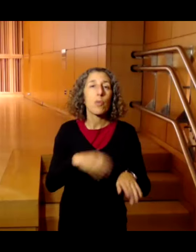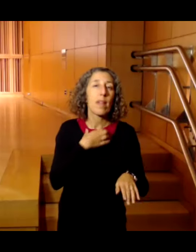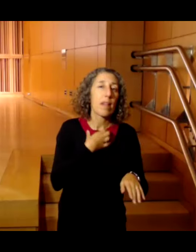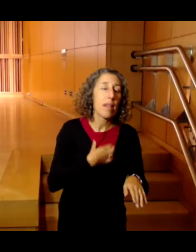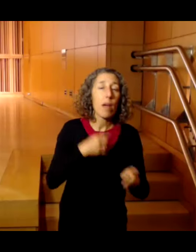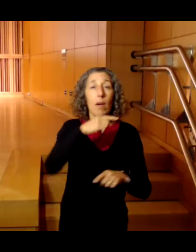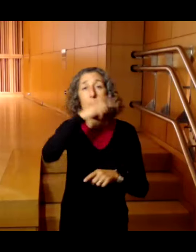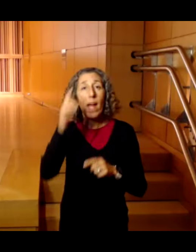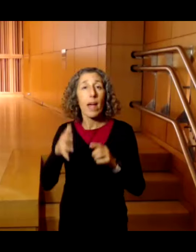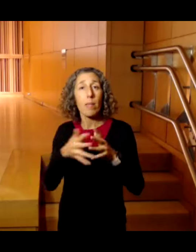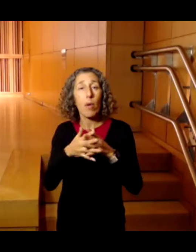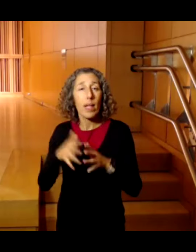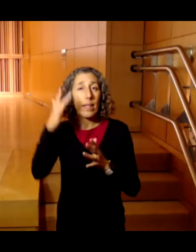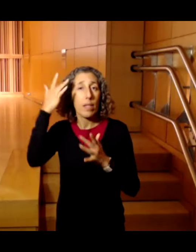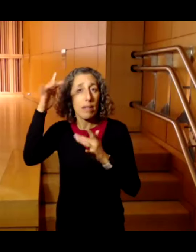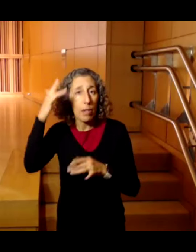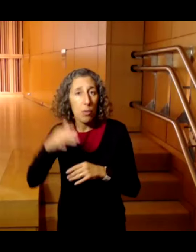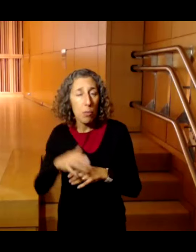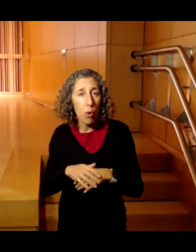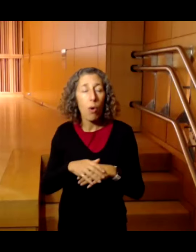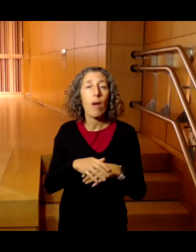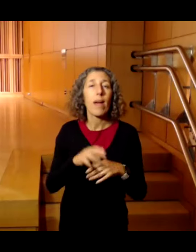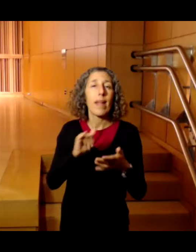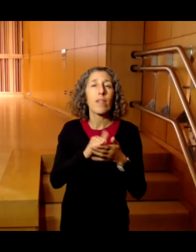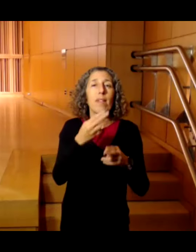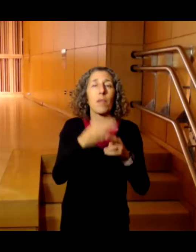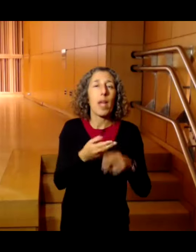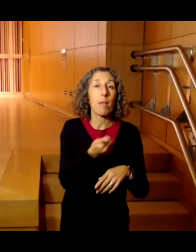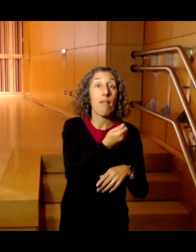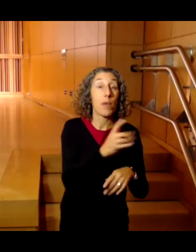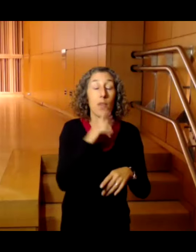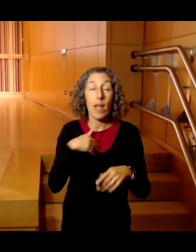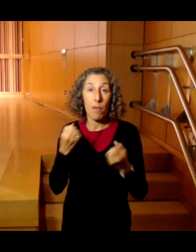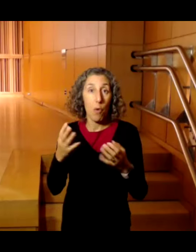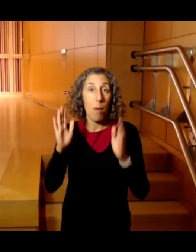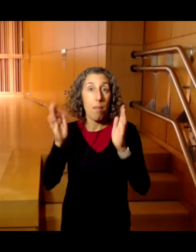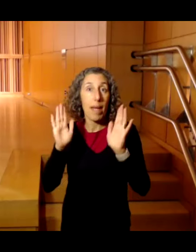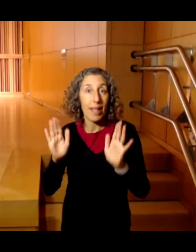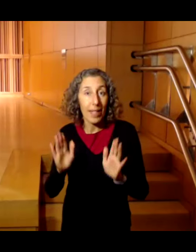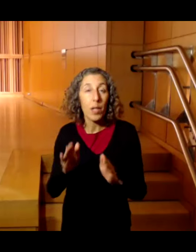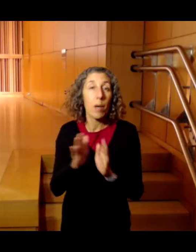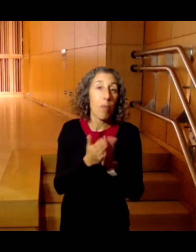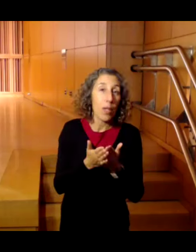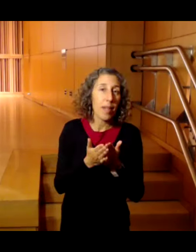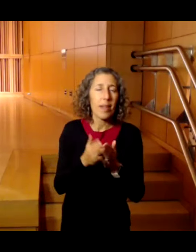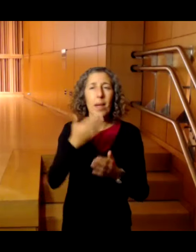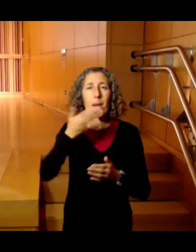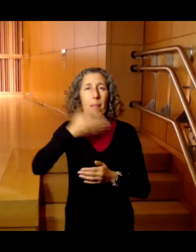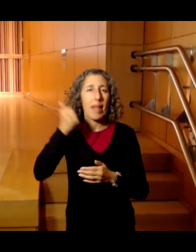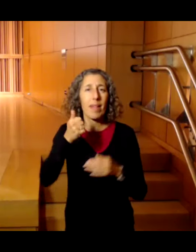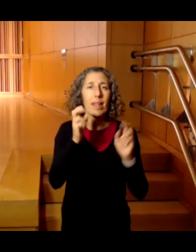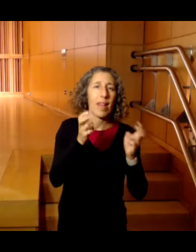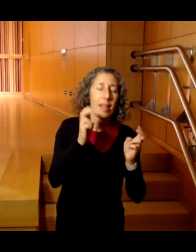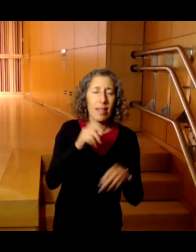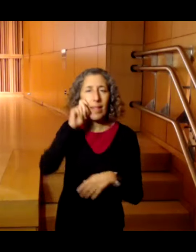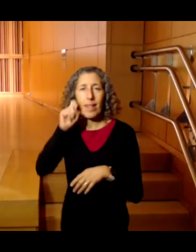NYU Press 2007. which manages to have both one of the best titles and sexiest covers of any scholarly book.